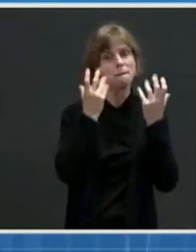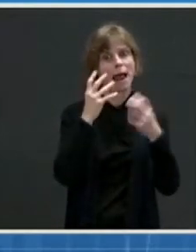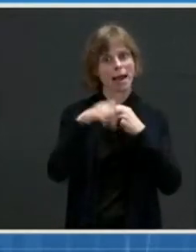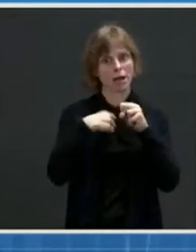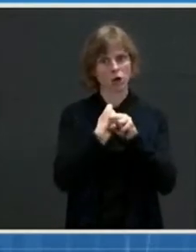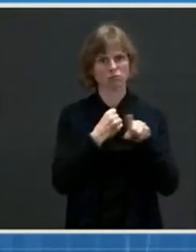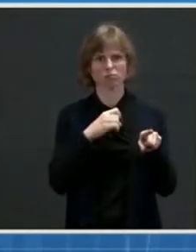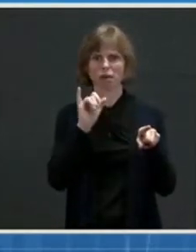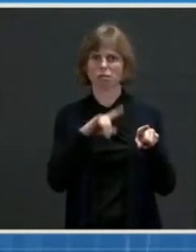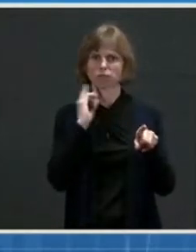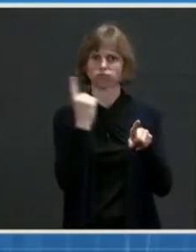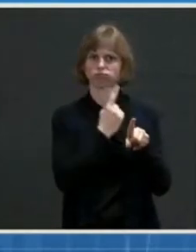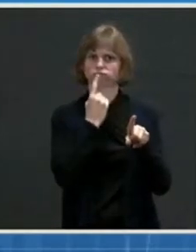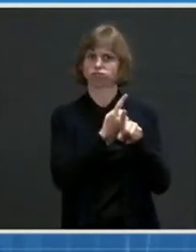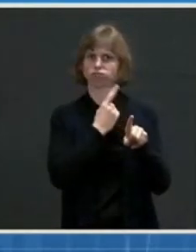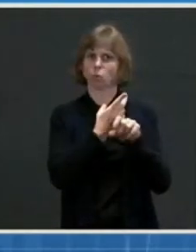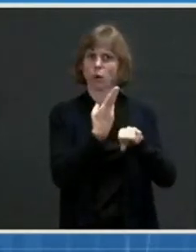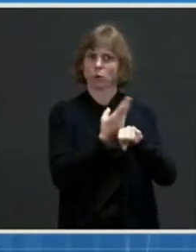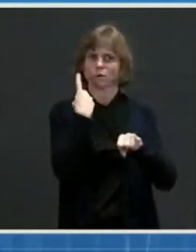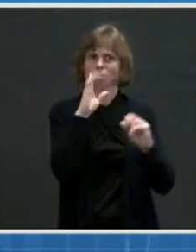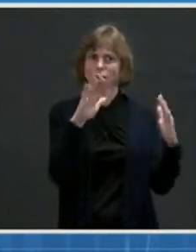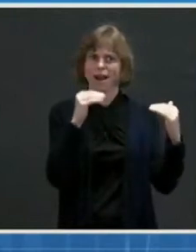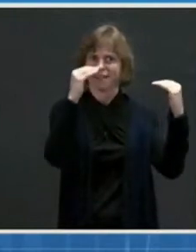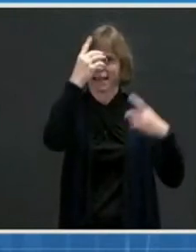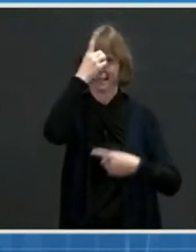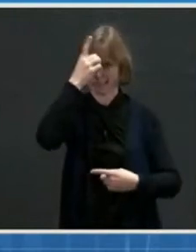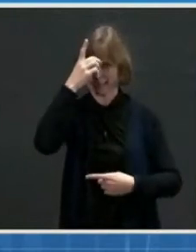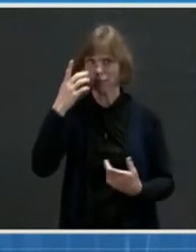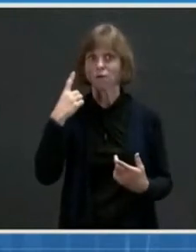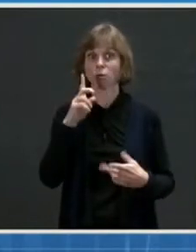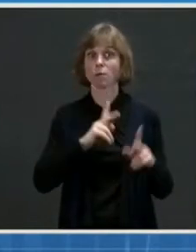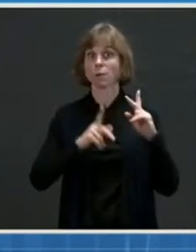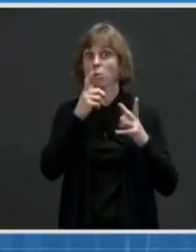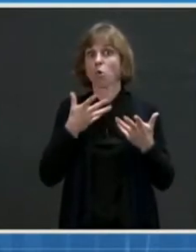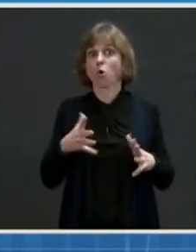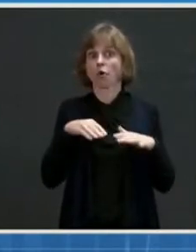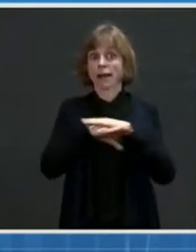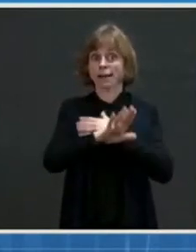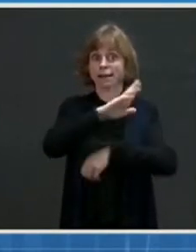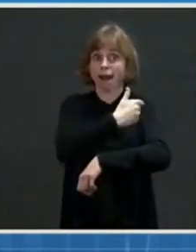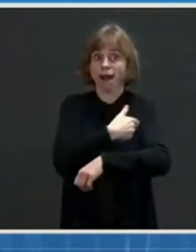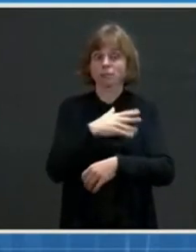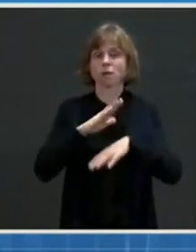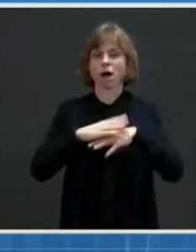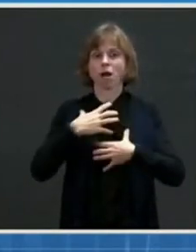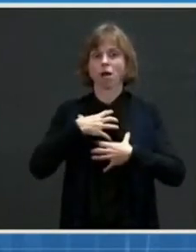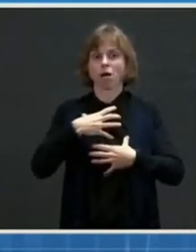WE HAVE DEXAMETHOSONE, A DRUG APPROVED FOR MANY YEARS, IS THE